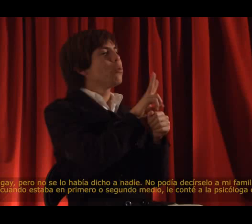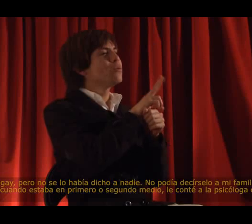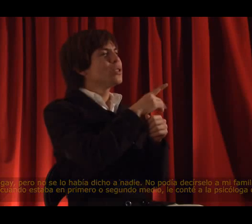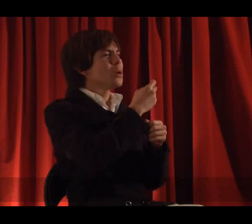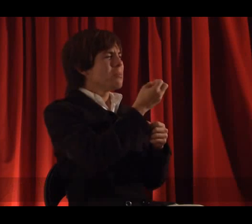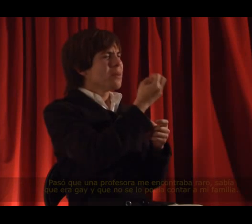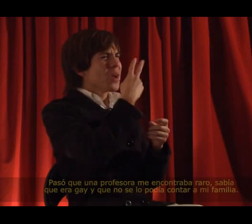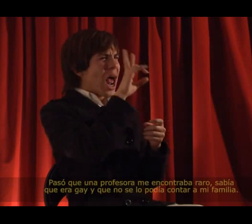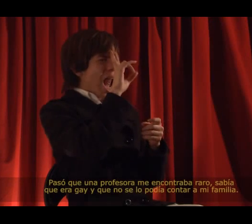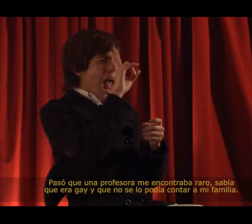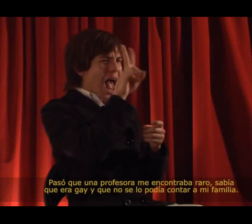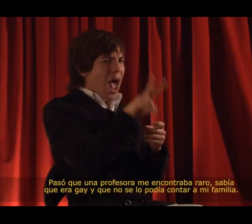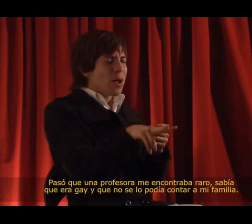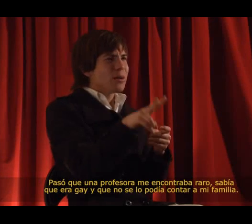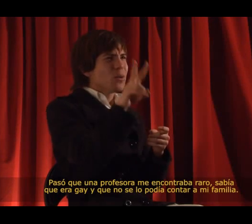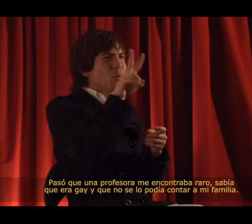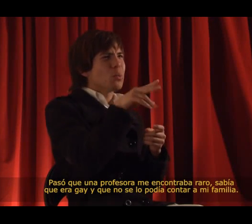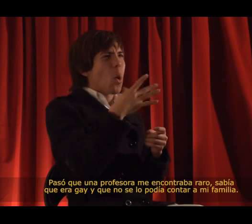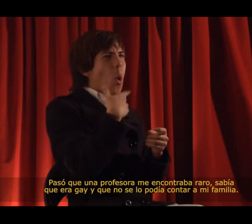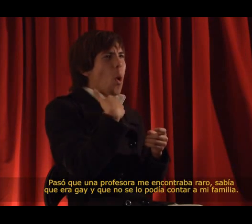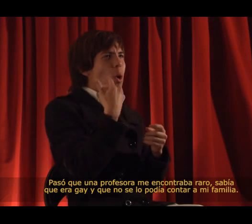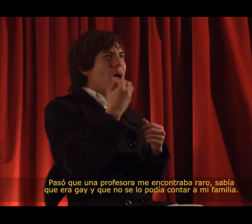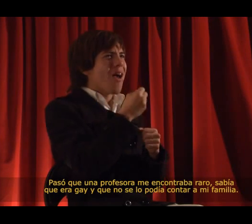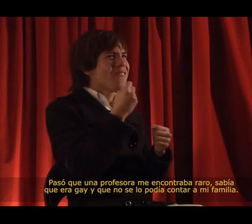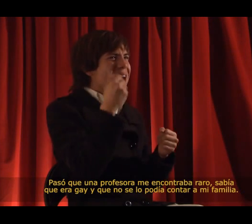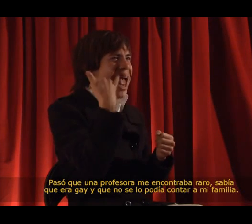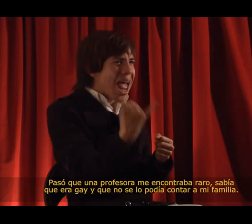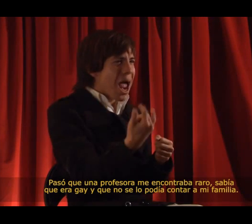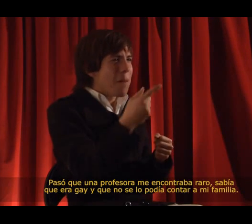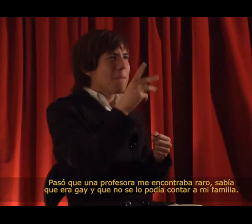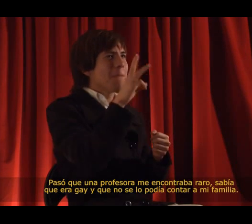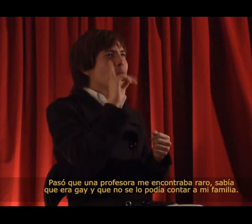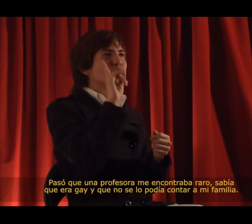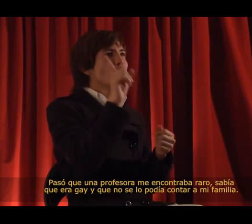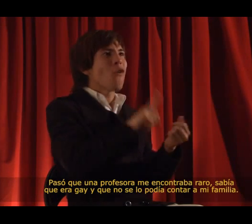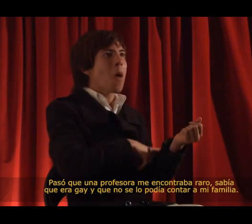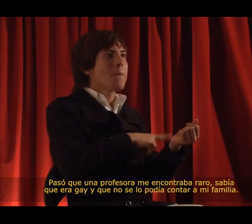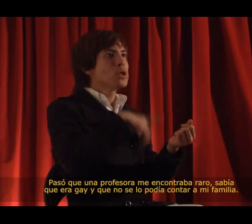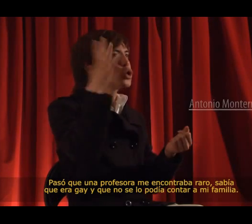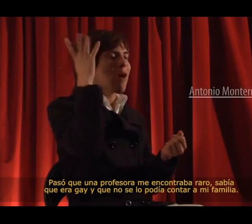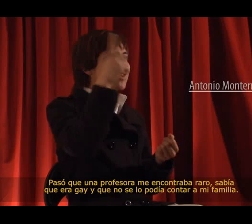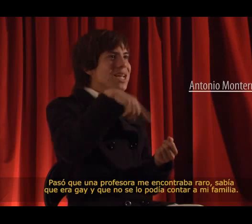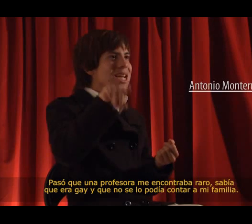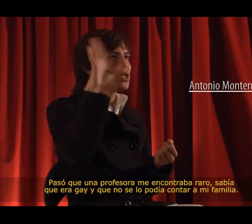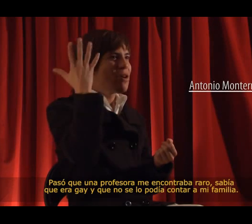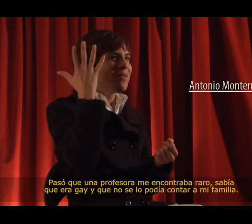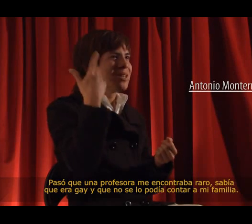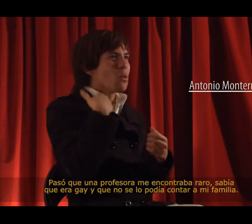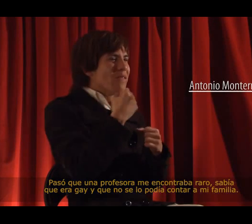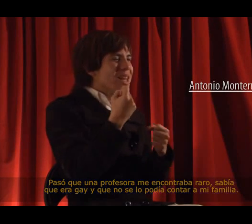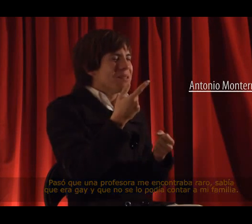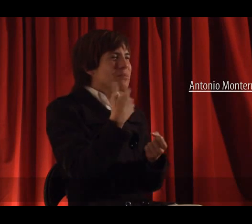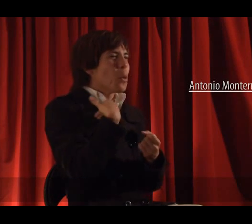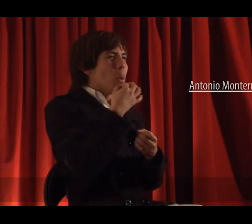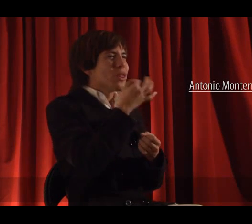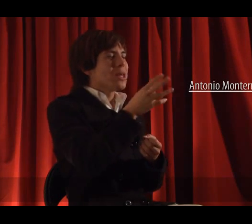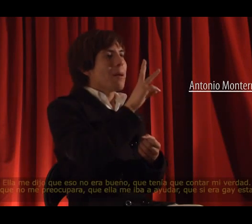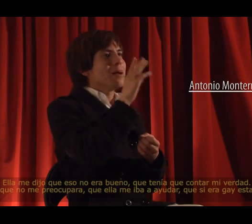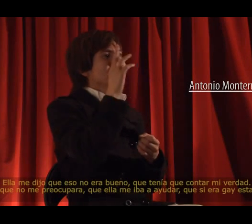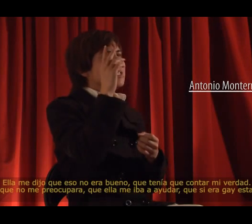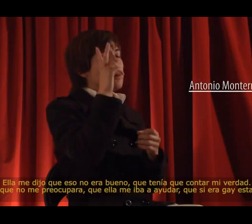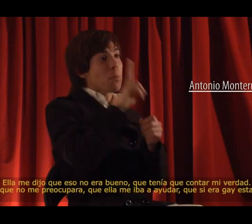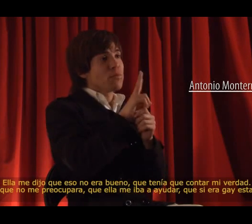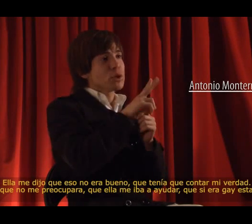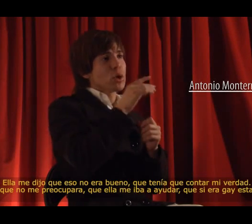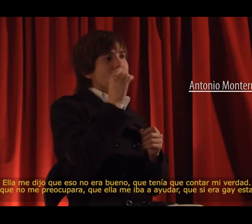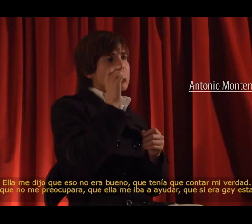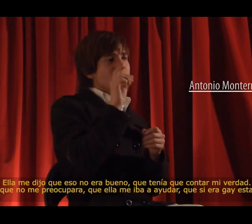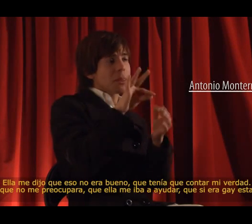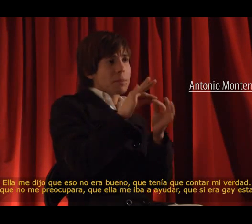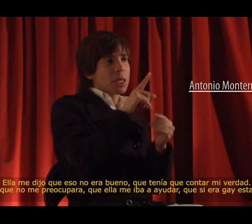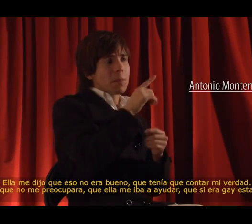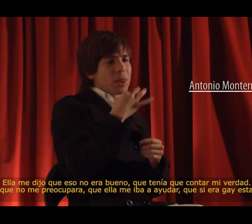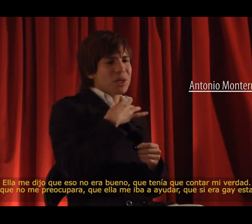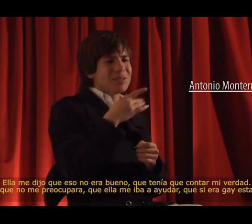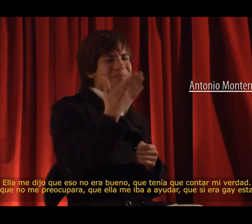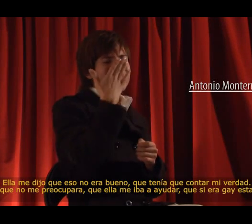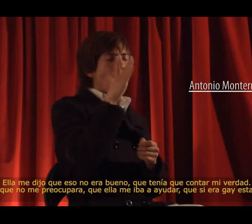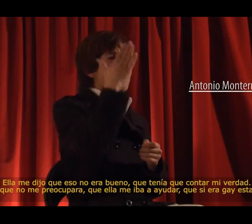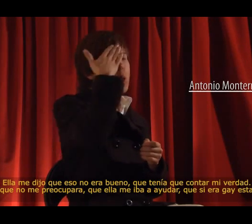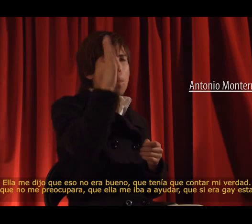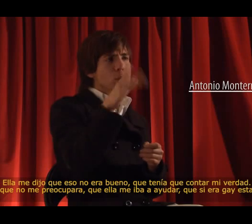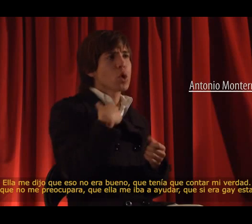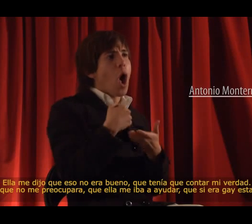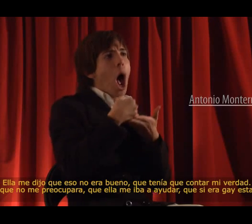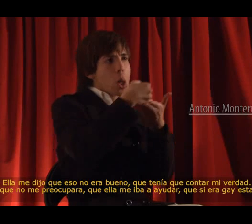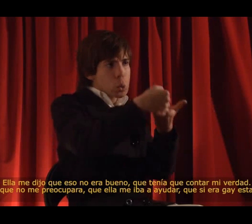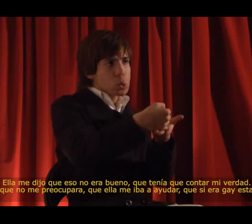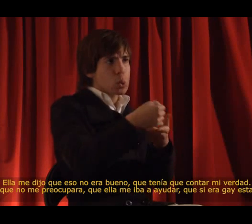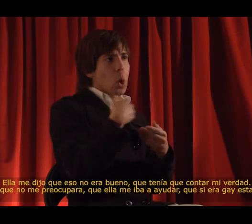The meeting with the psychologist happened after a teacher said it wasn’t right that I hadn’t told my family that I was gay.